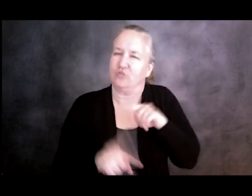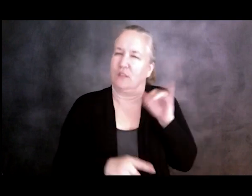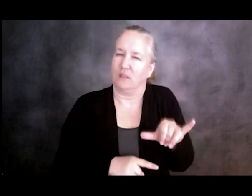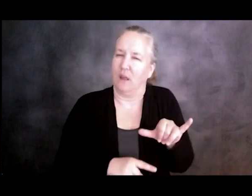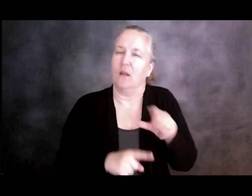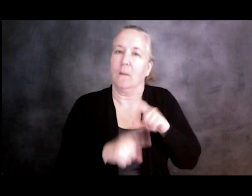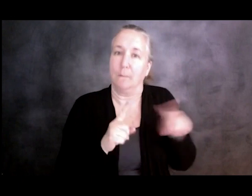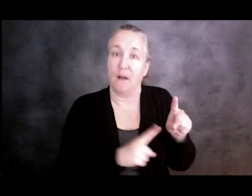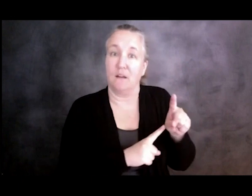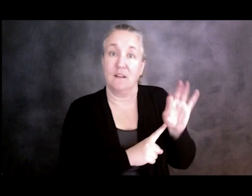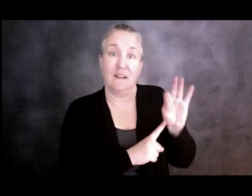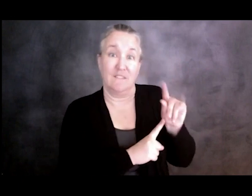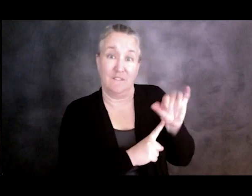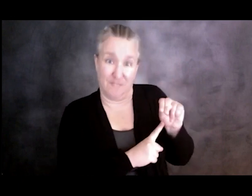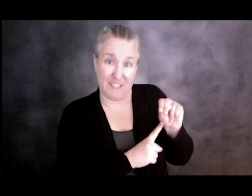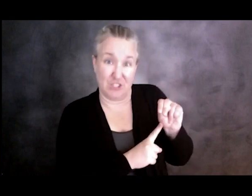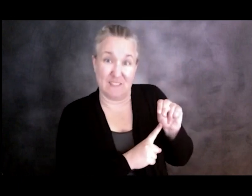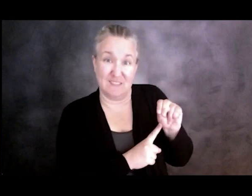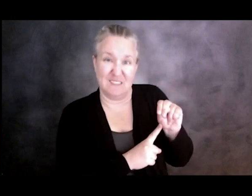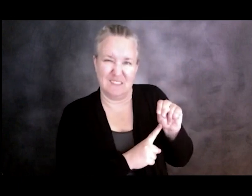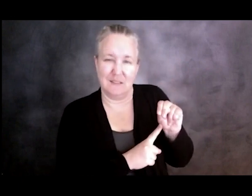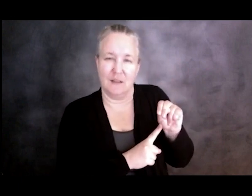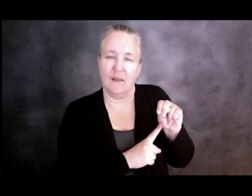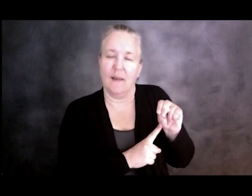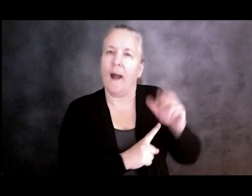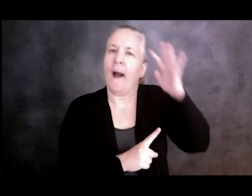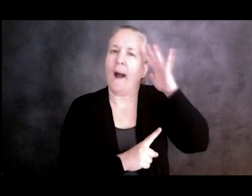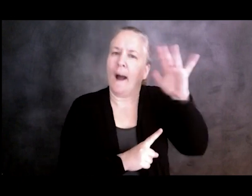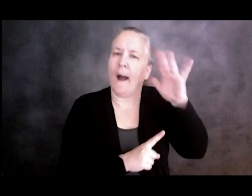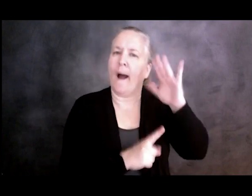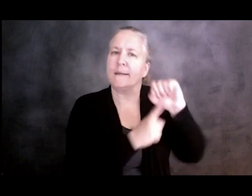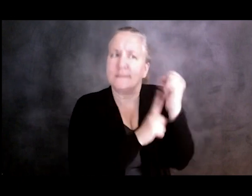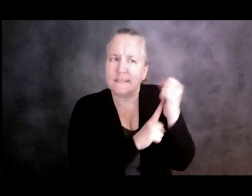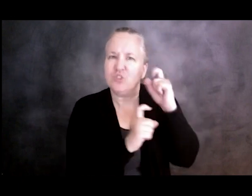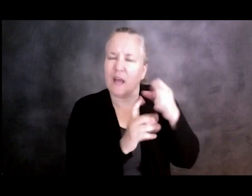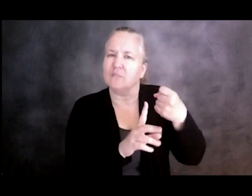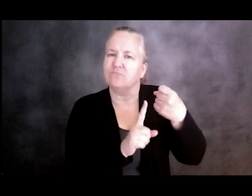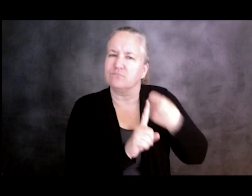of fiction as a place to play out these theoretical themes in these stages.